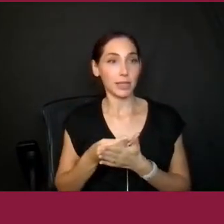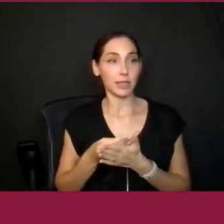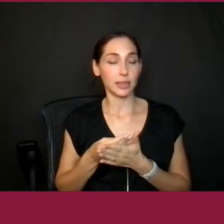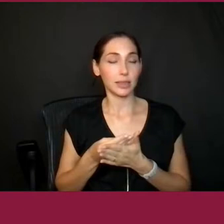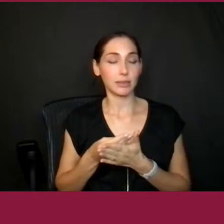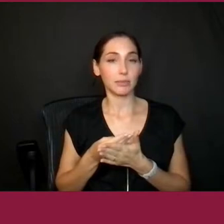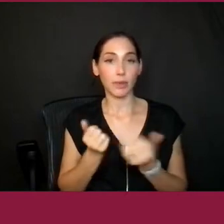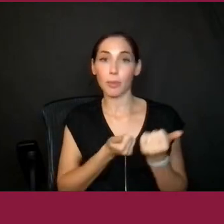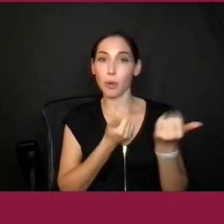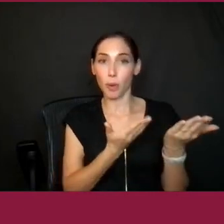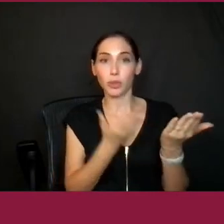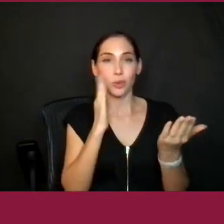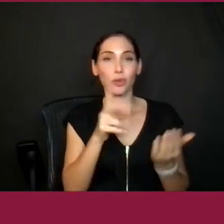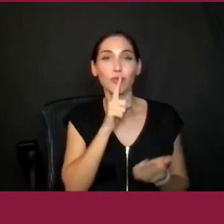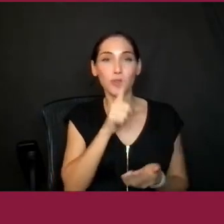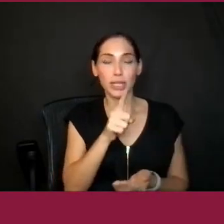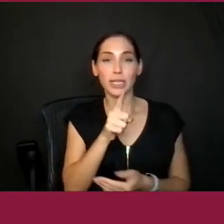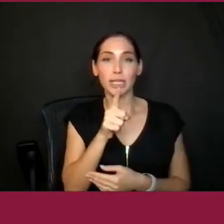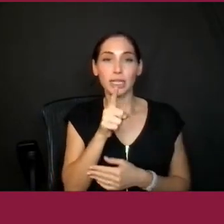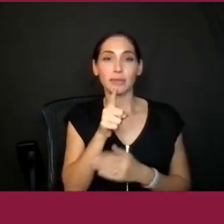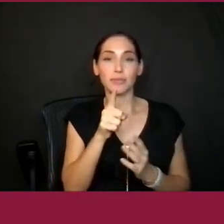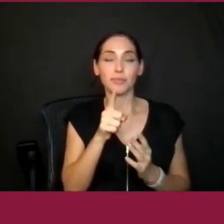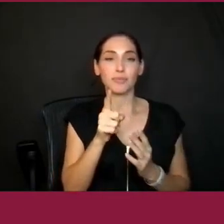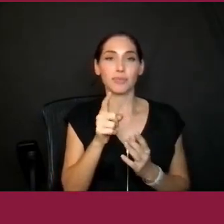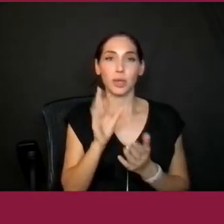would have really shifted a lot of money to